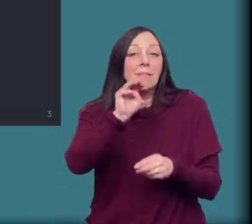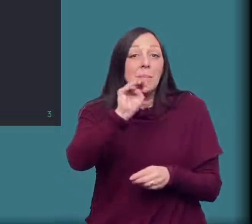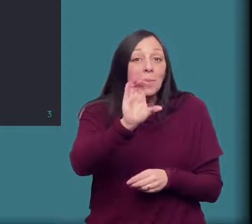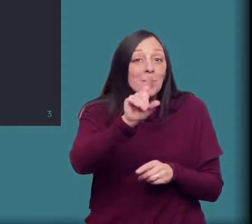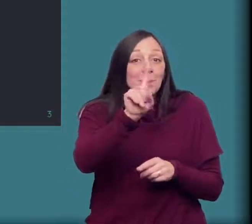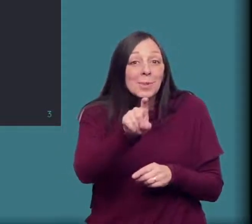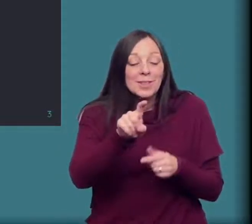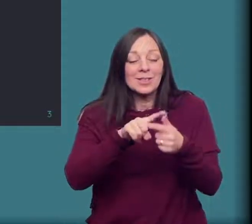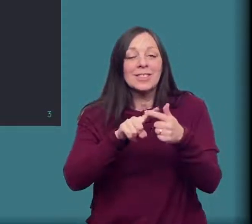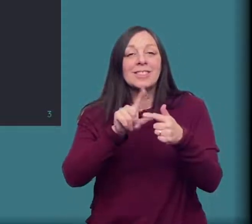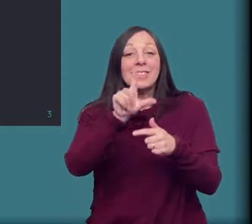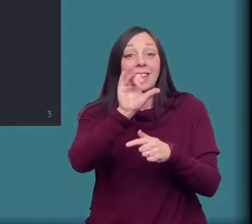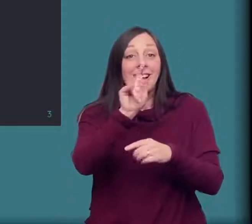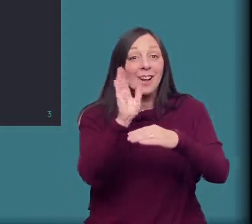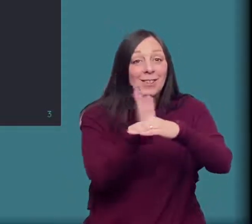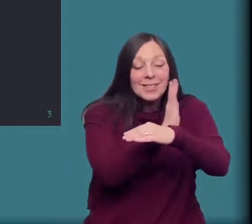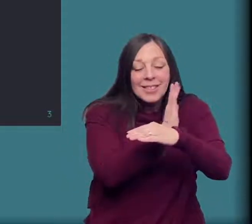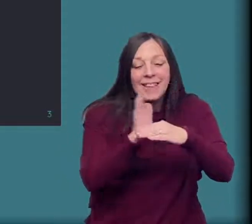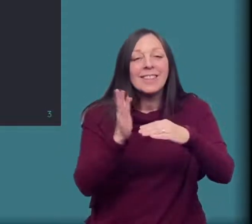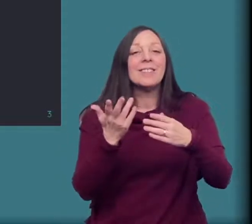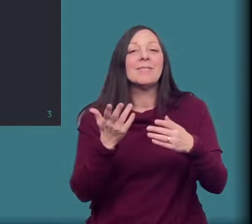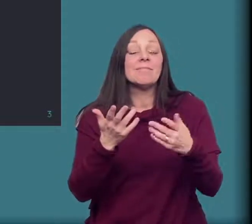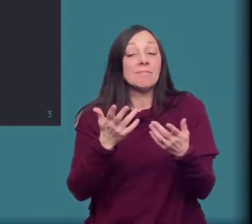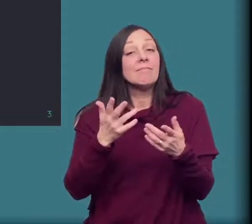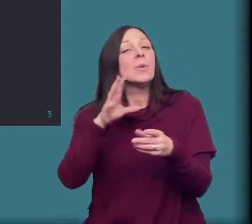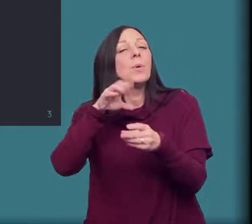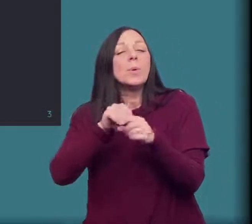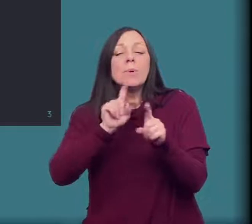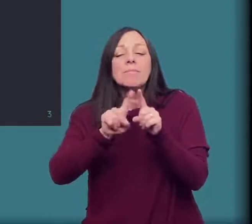as well as typical elements such as progress bars, next and back buttons.